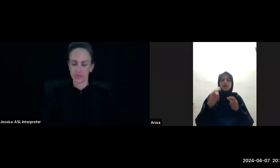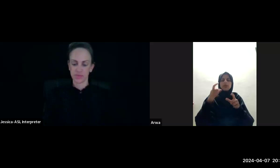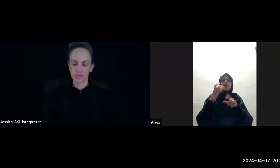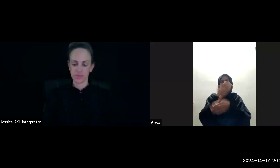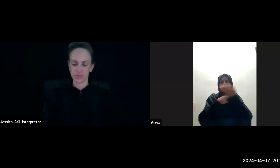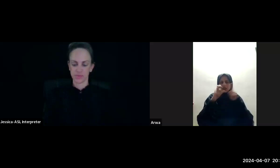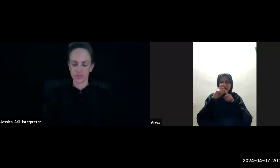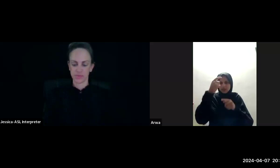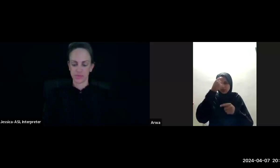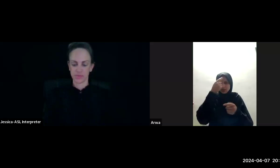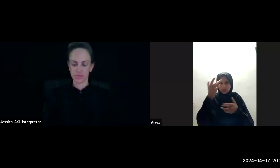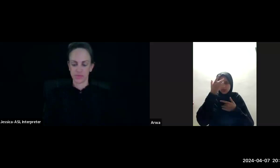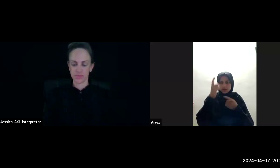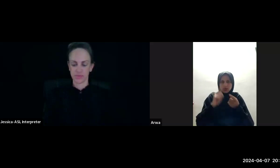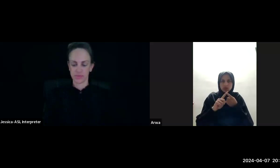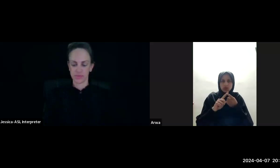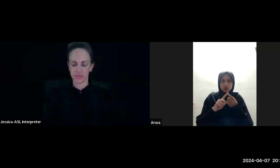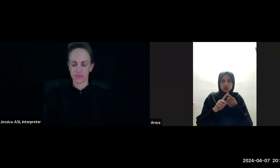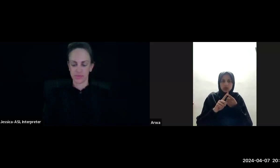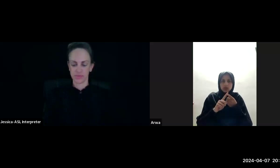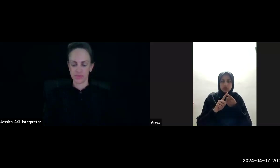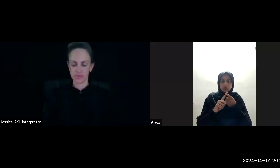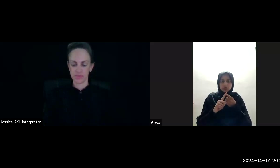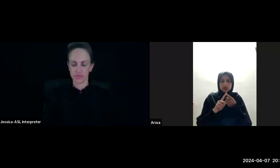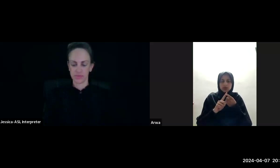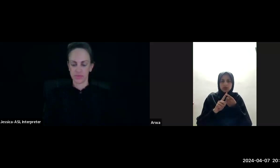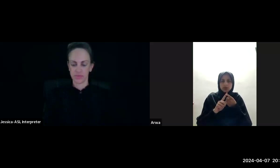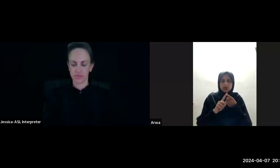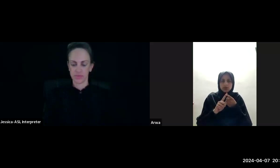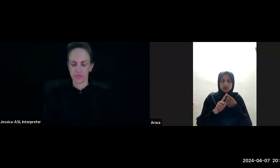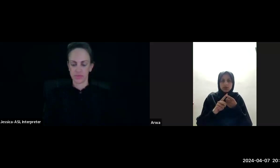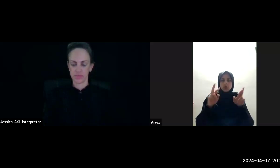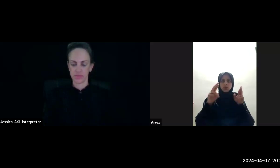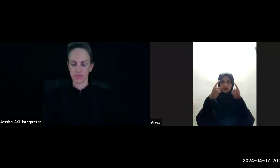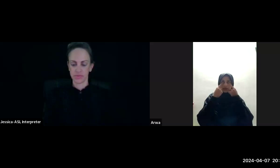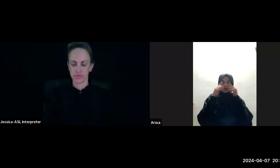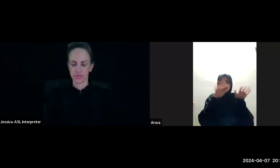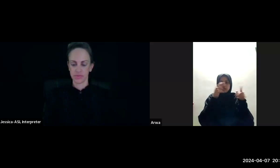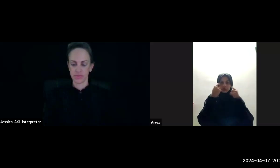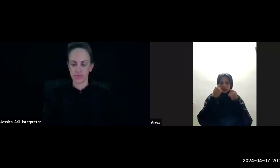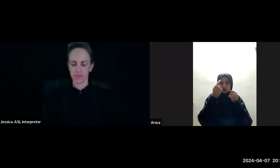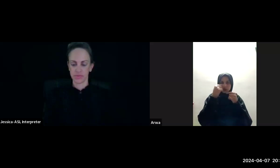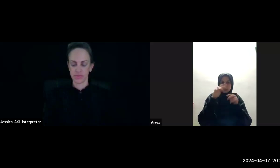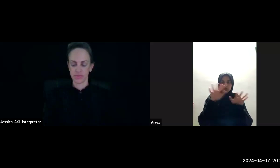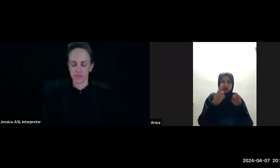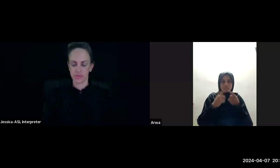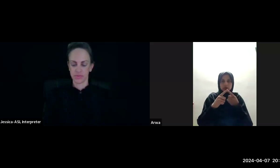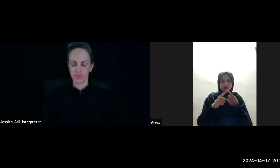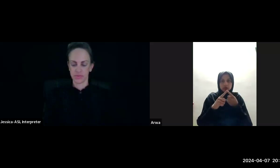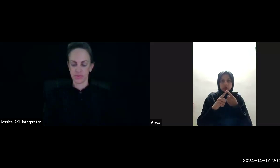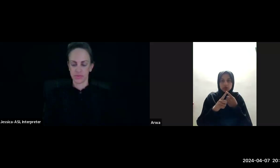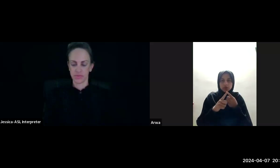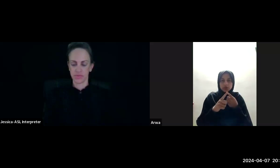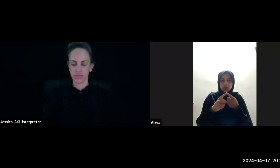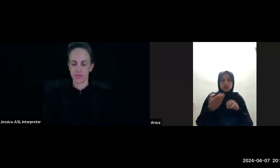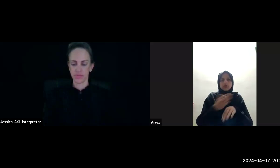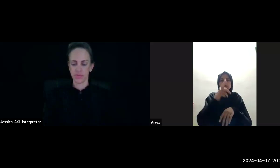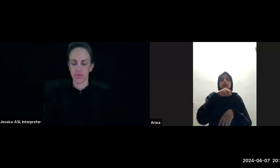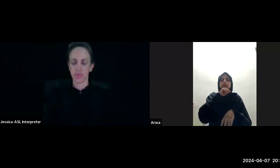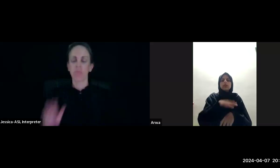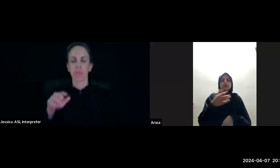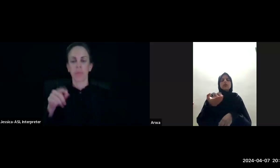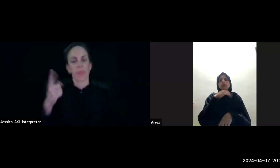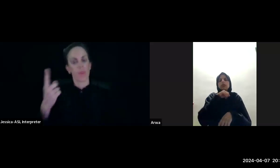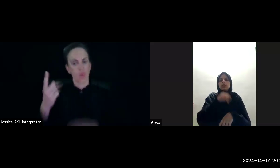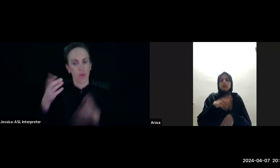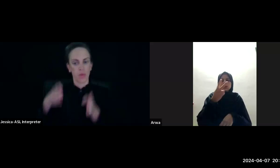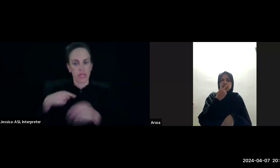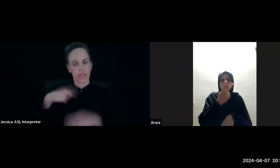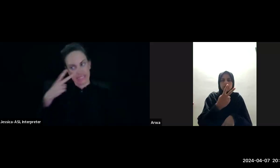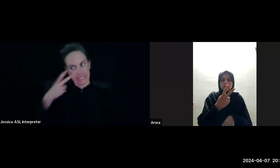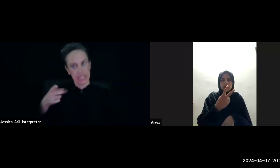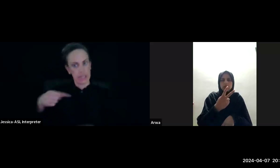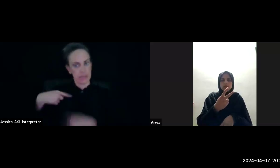almost lost his um total vision. and I've seen him from very young age uh for a couple of decades and